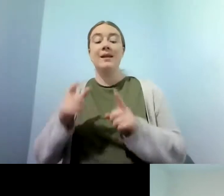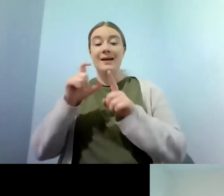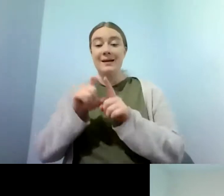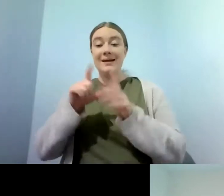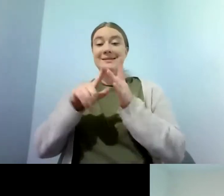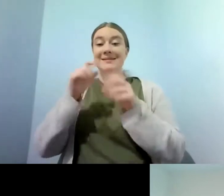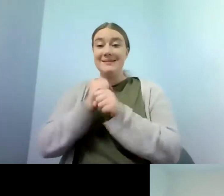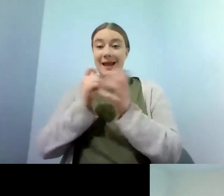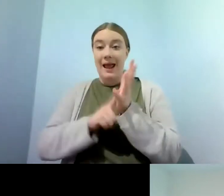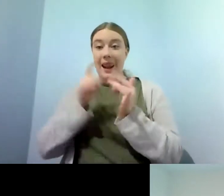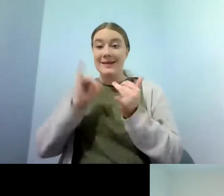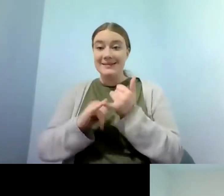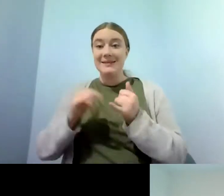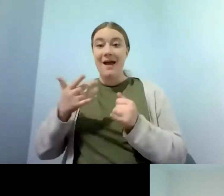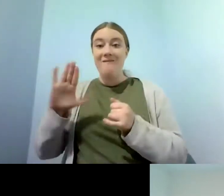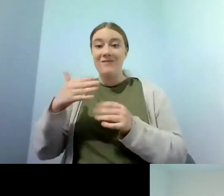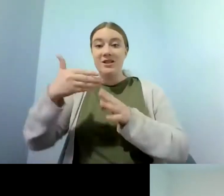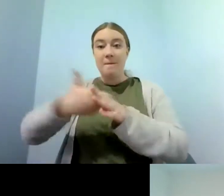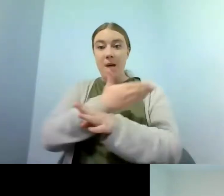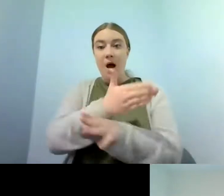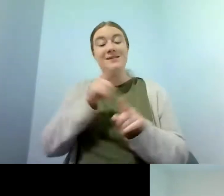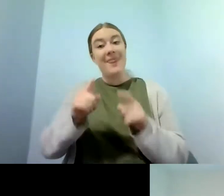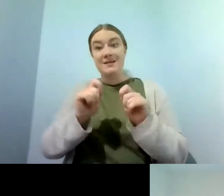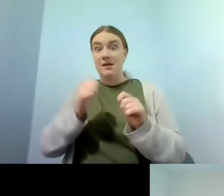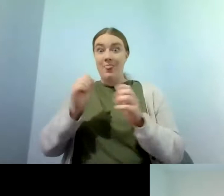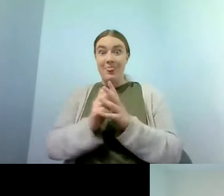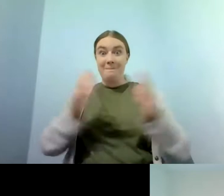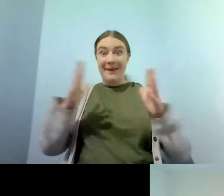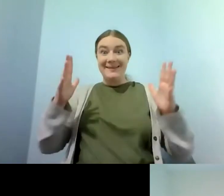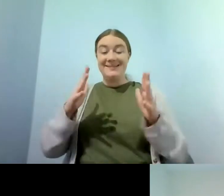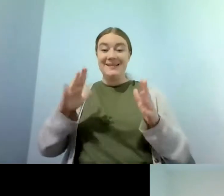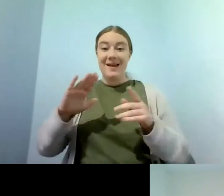pass at diglis which is the largest fish pass we're building for those of you who don't know